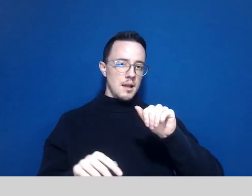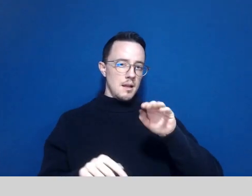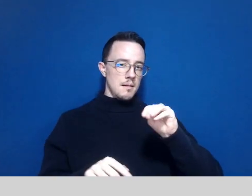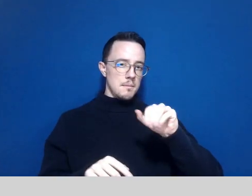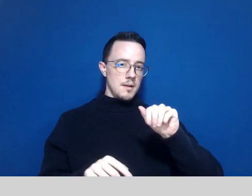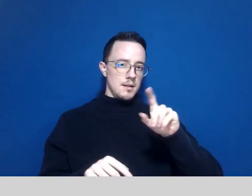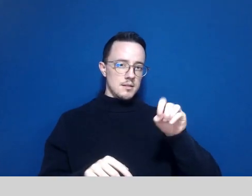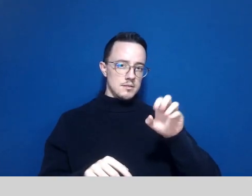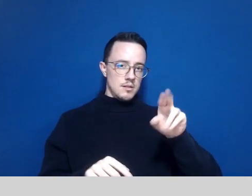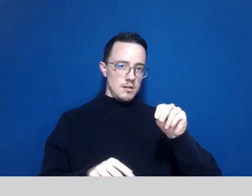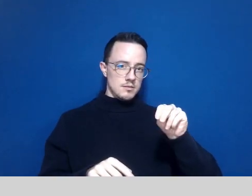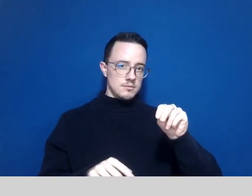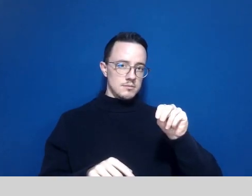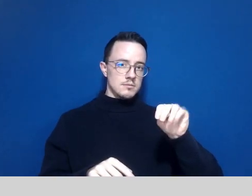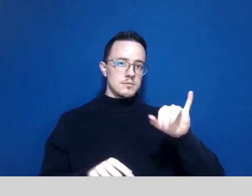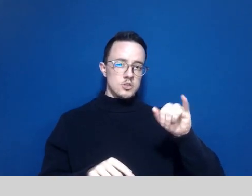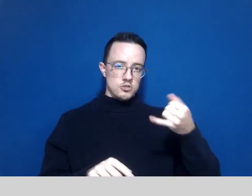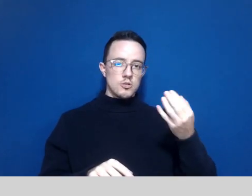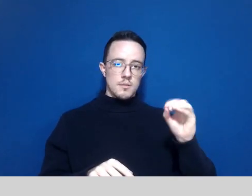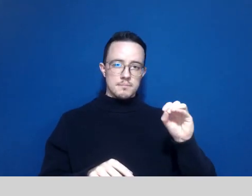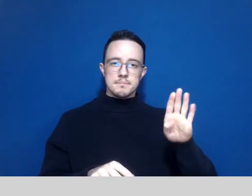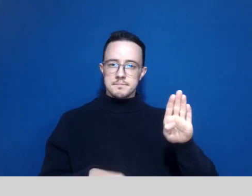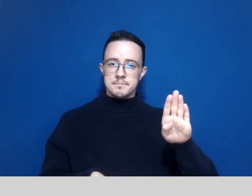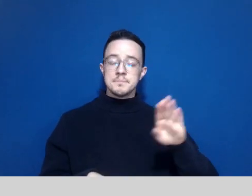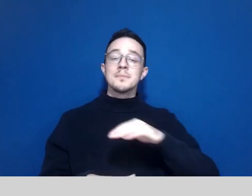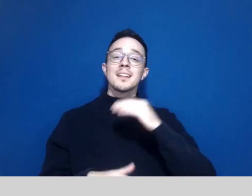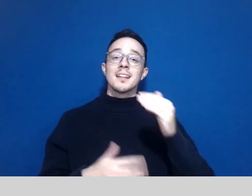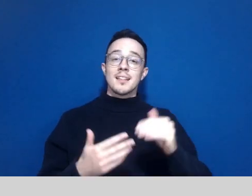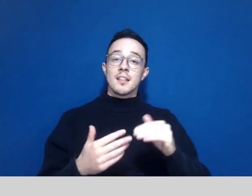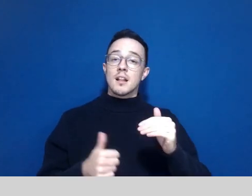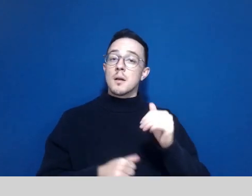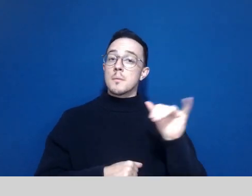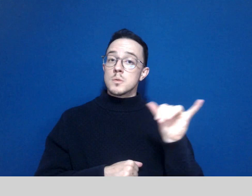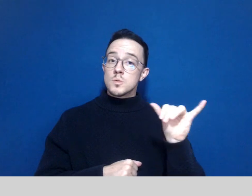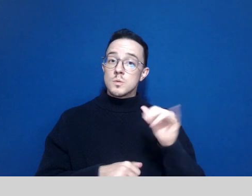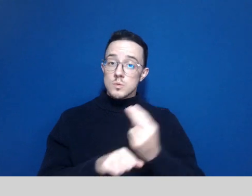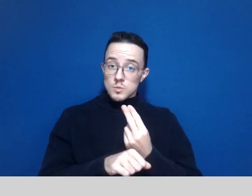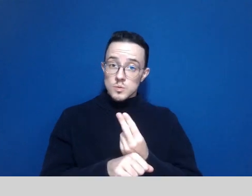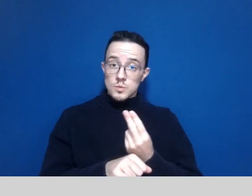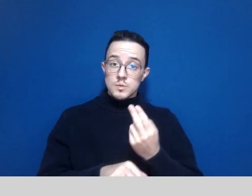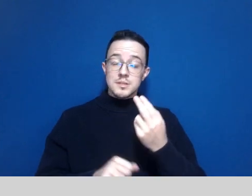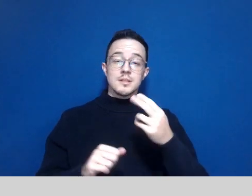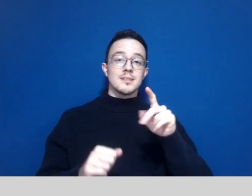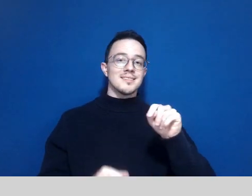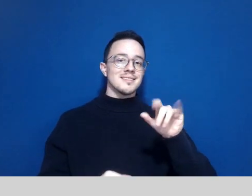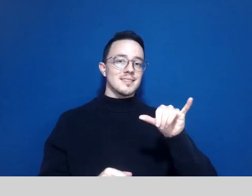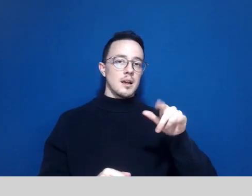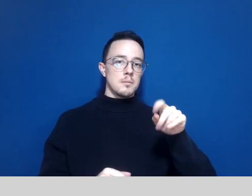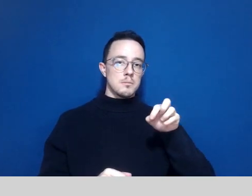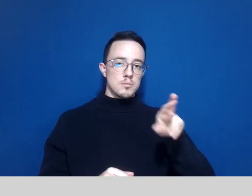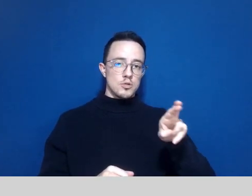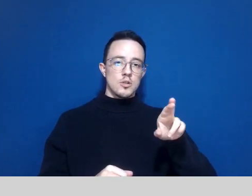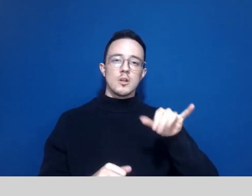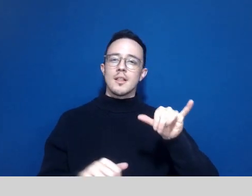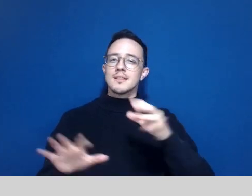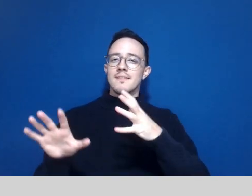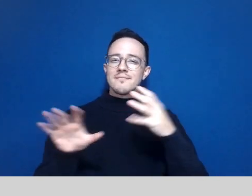And then I'm also using Typer. For those that don't know, Typer is a fast way to create command line scripts